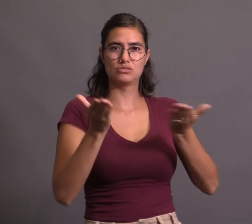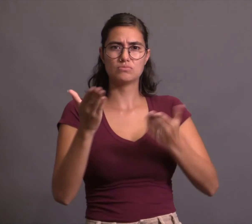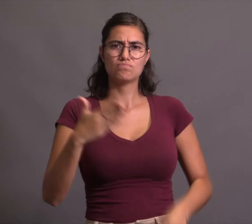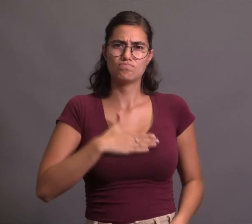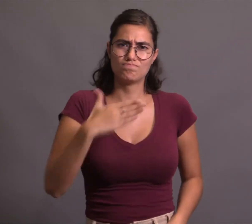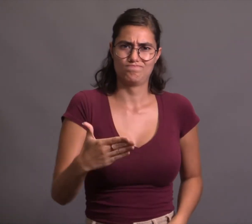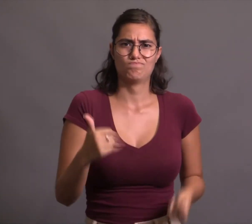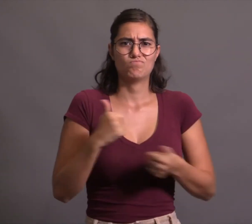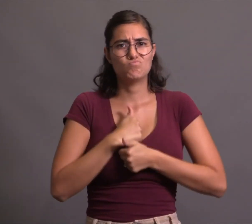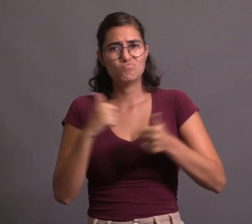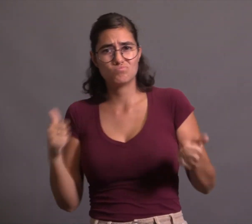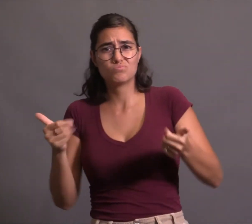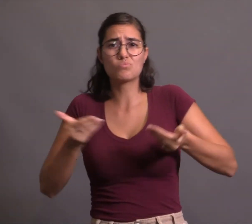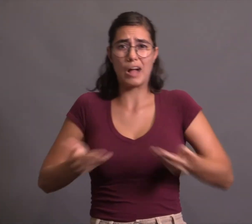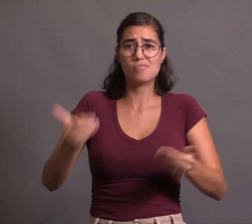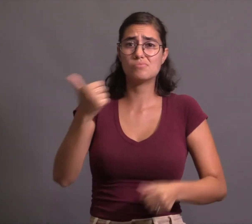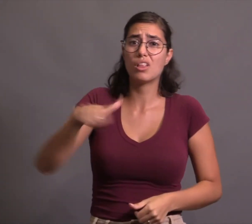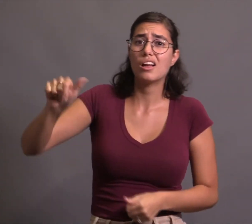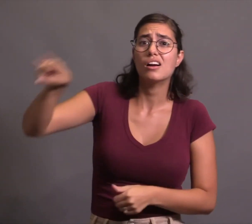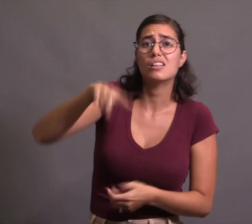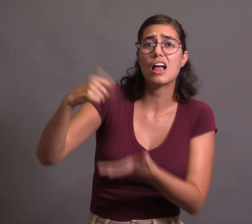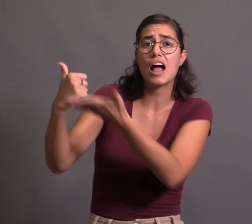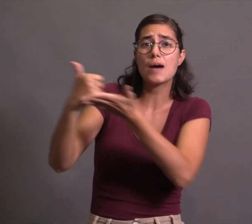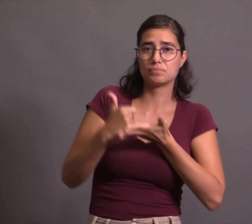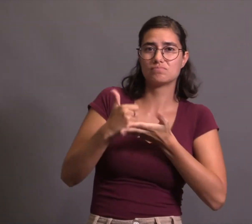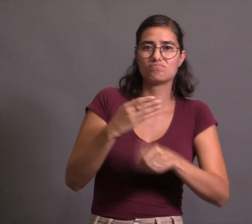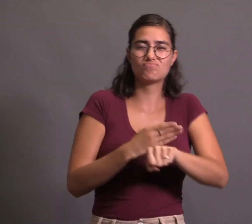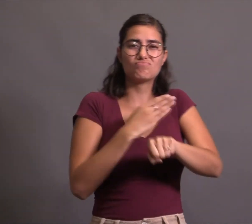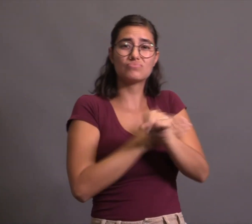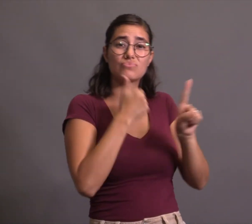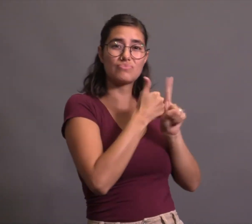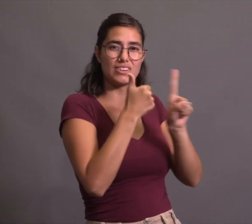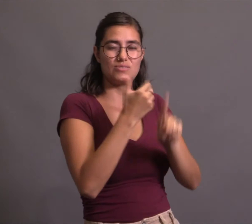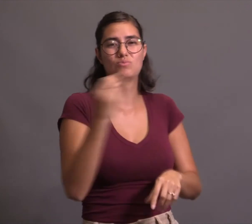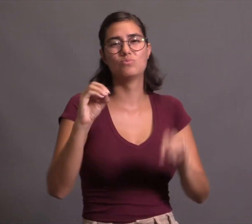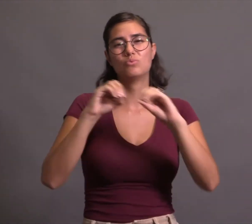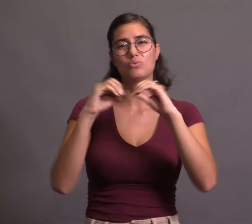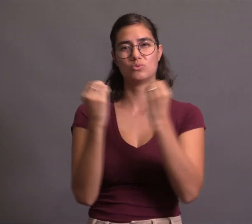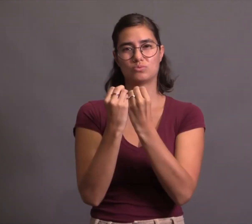Willing to be vulnerable and welcome help from others to improve themselves and the organization.